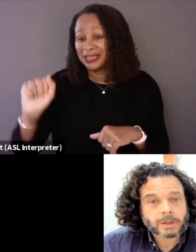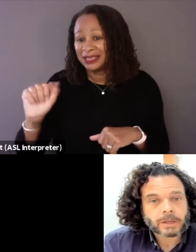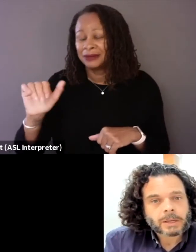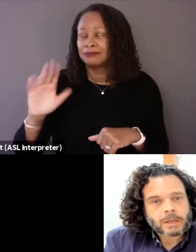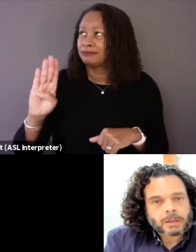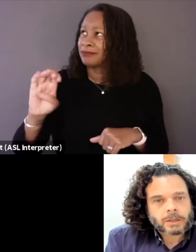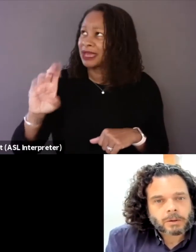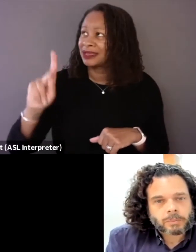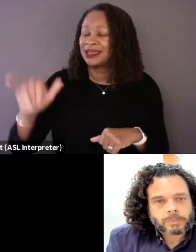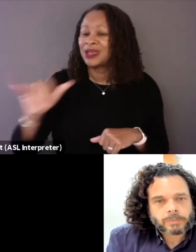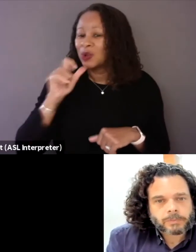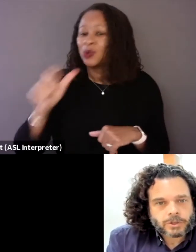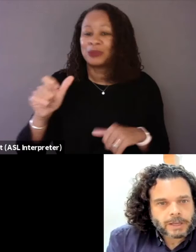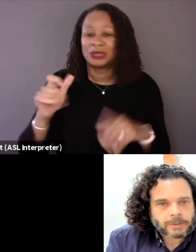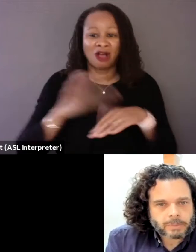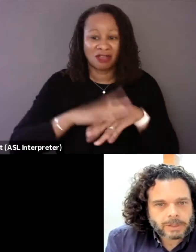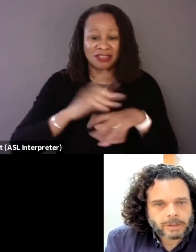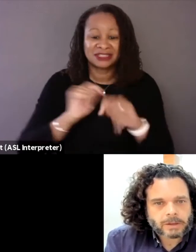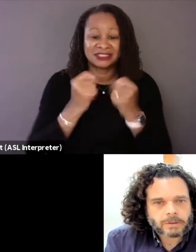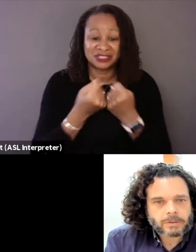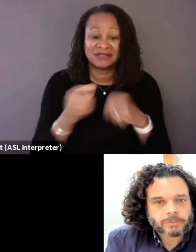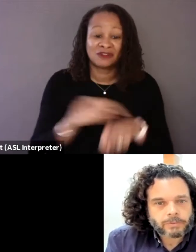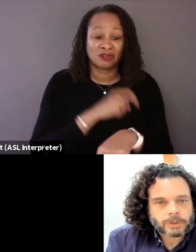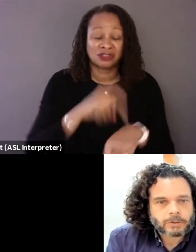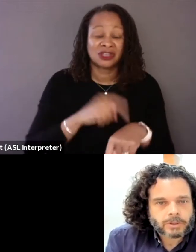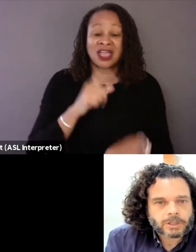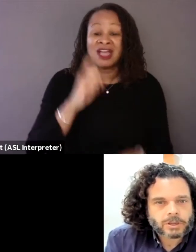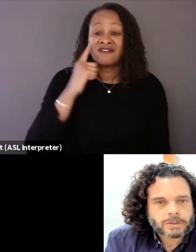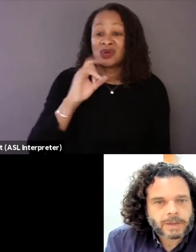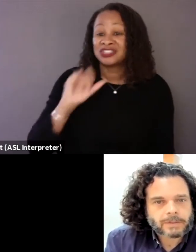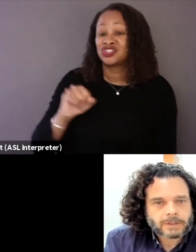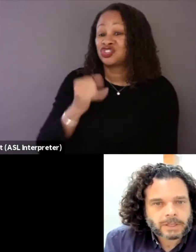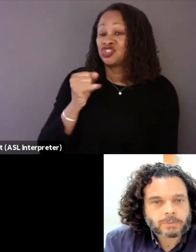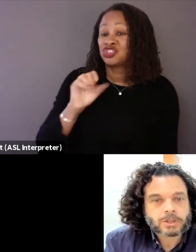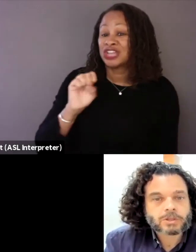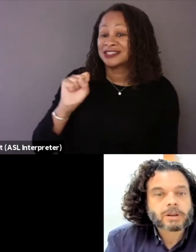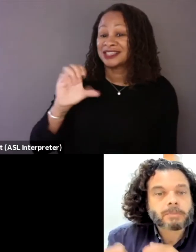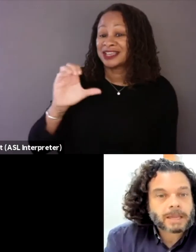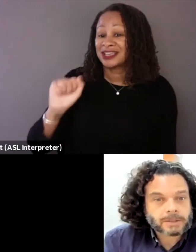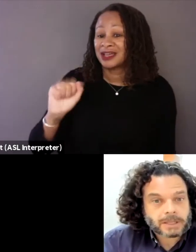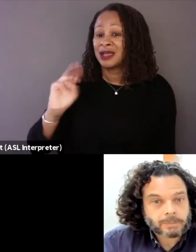but you know, for Jessica McDonald, you know, she just made the team, she's trying to make the team